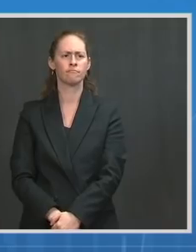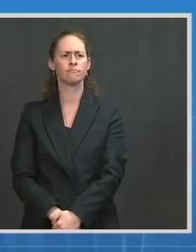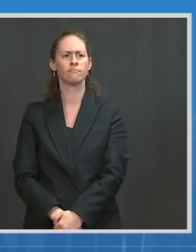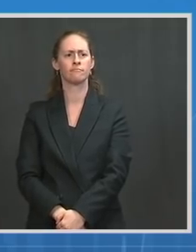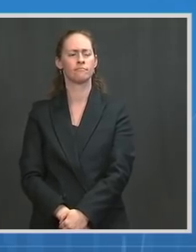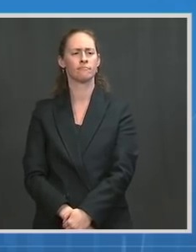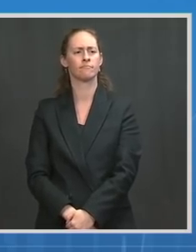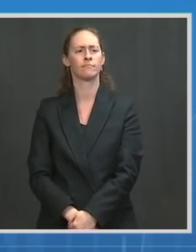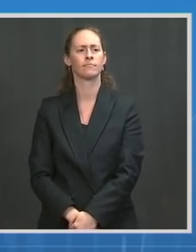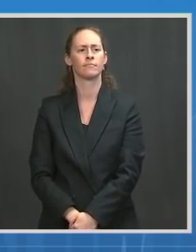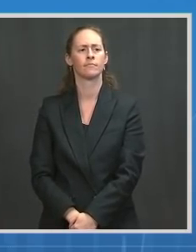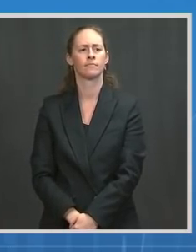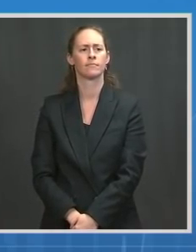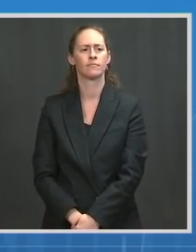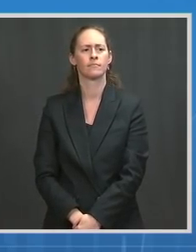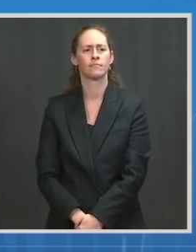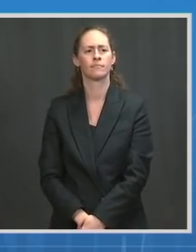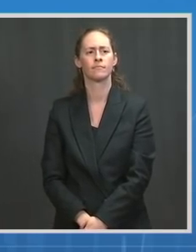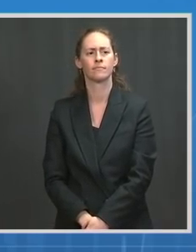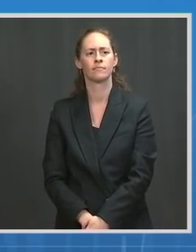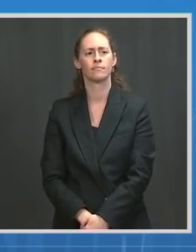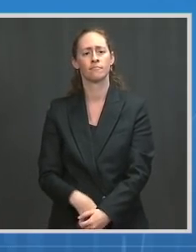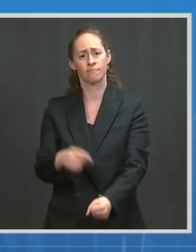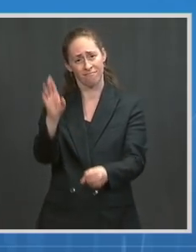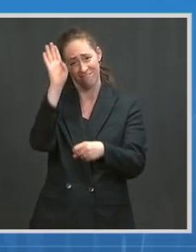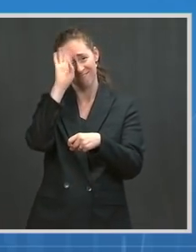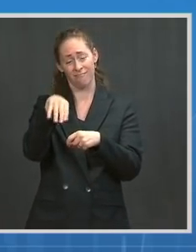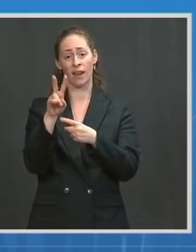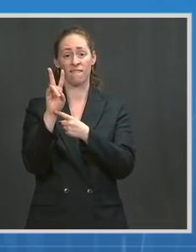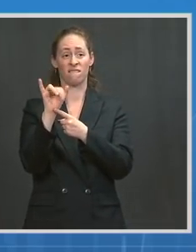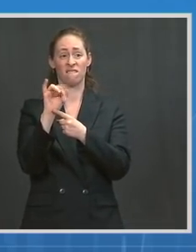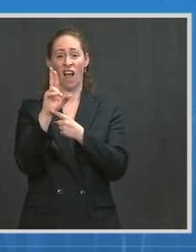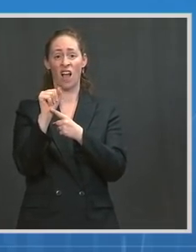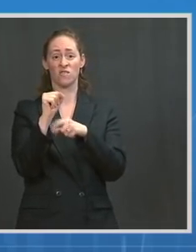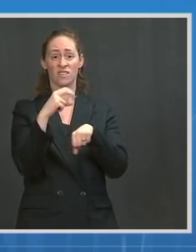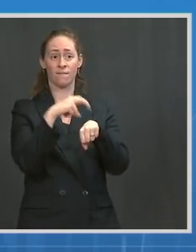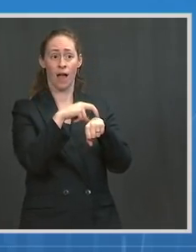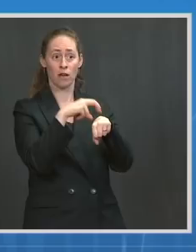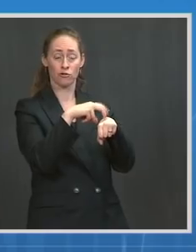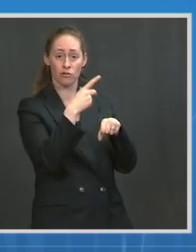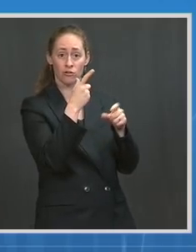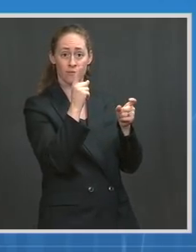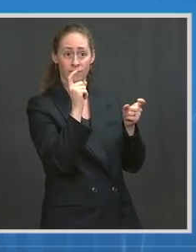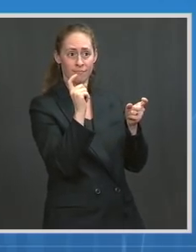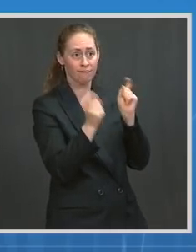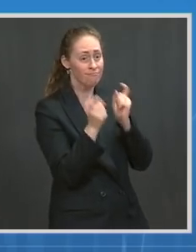we may need to make change to these recommendations. But we know that the more people who are vaccinated,